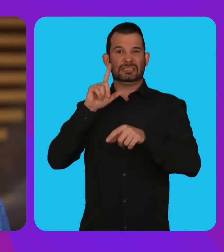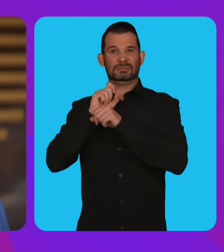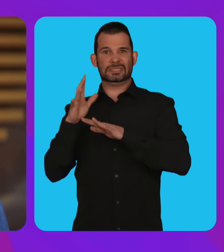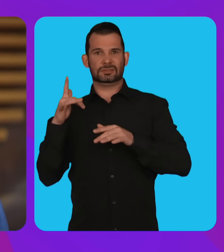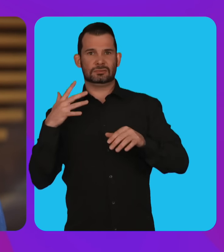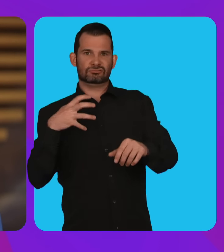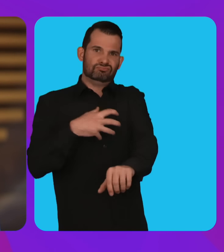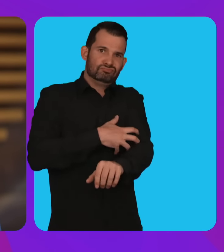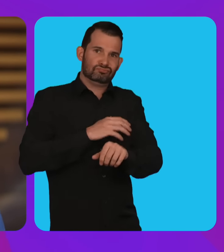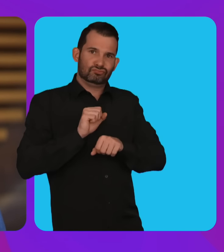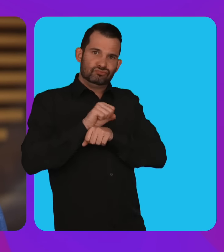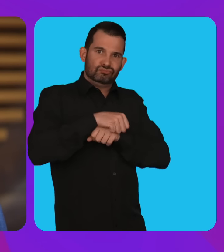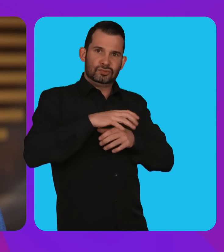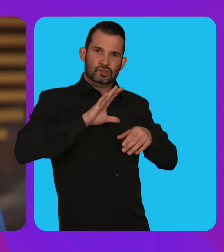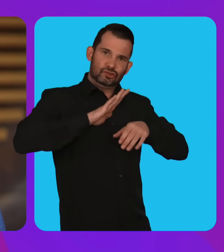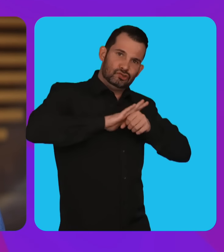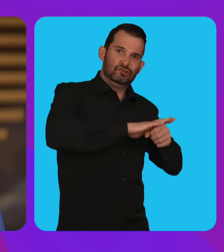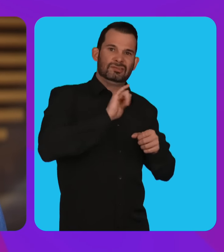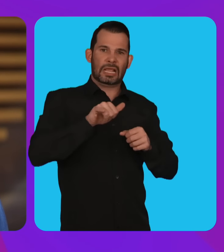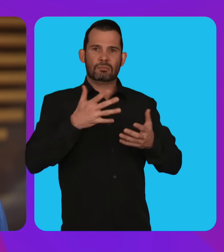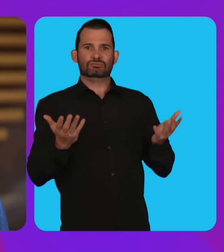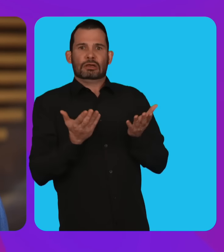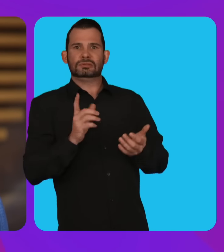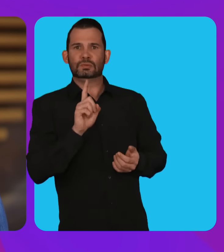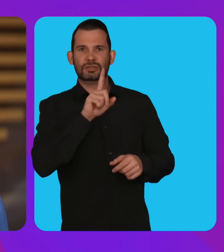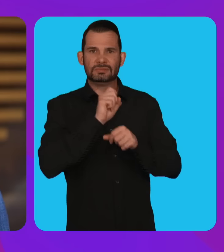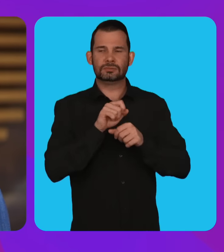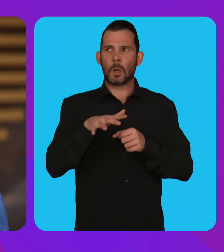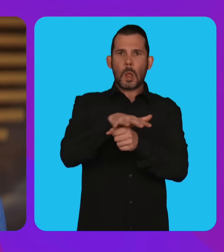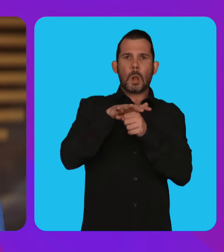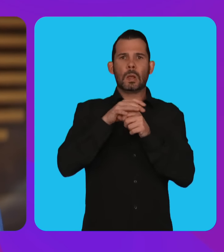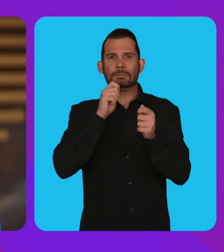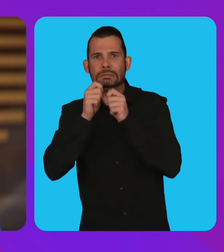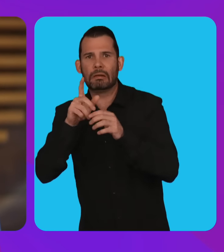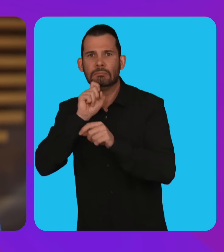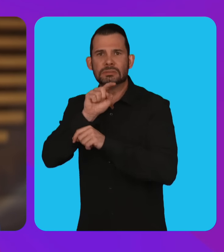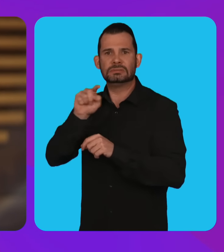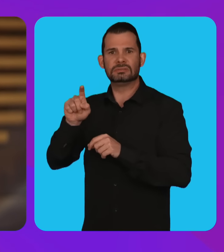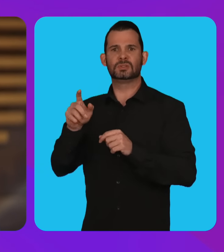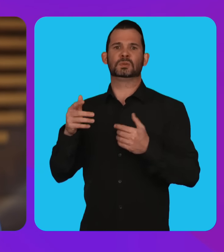have undermined the presence of local media